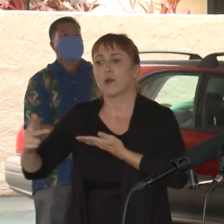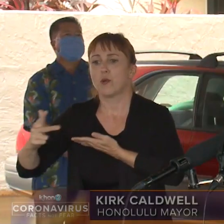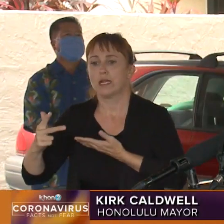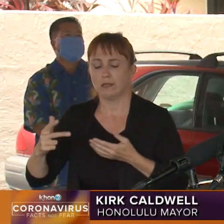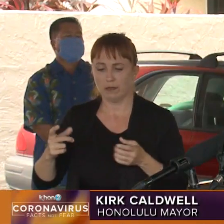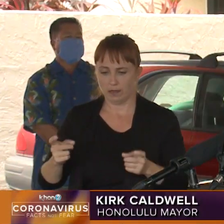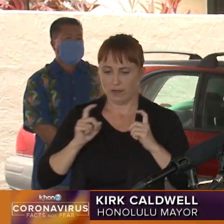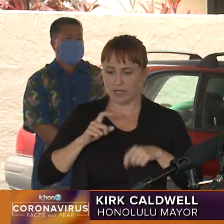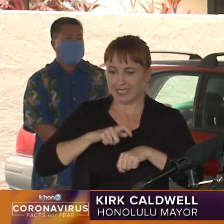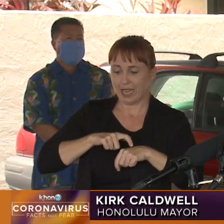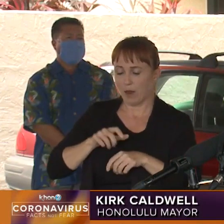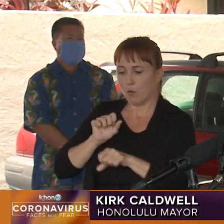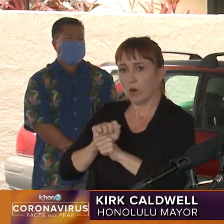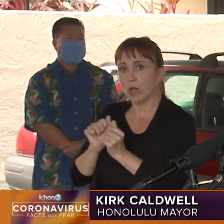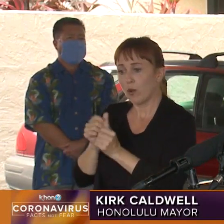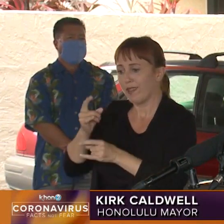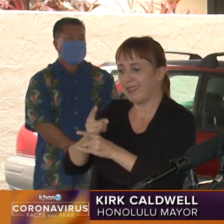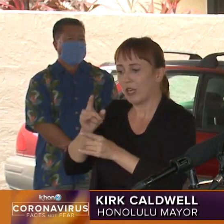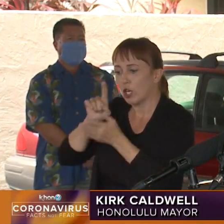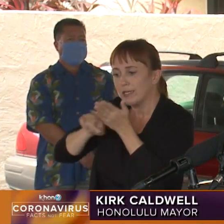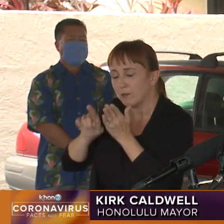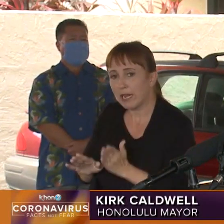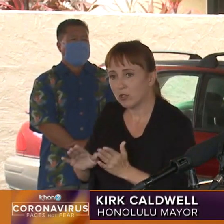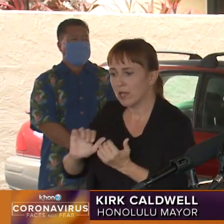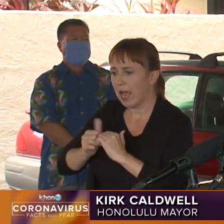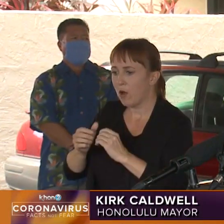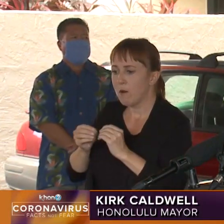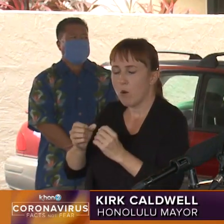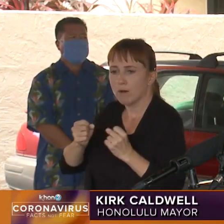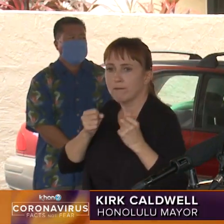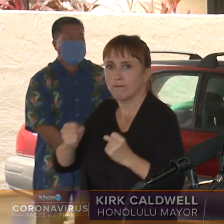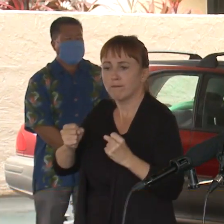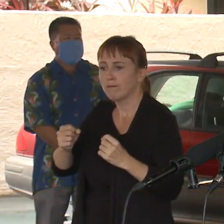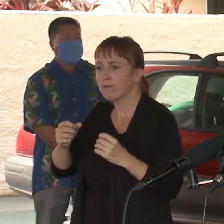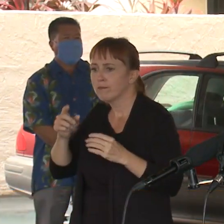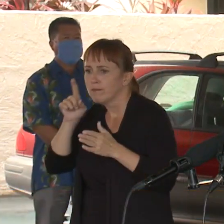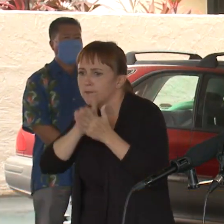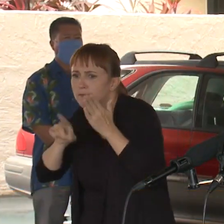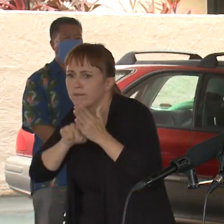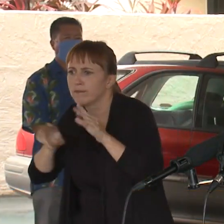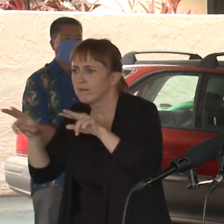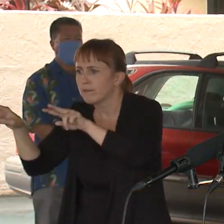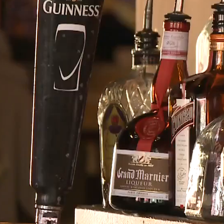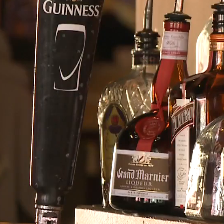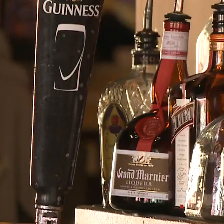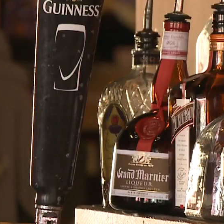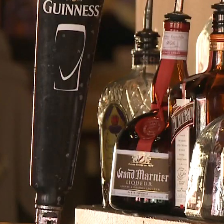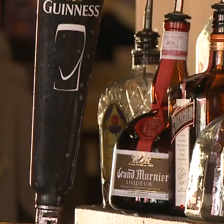FEEL ITS AN OVERREACH TO APPLY THE CLOSURE TO THE BAR